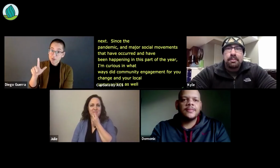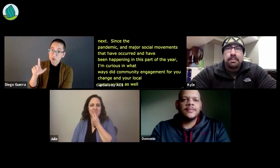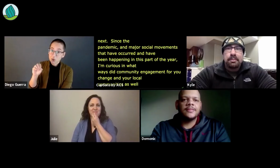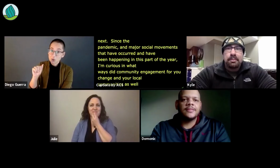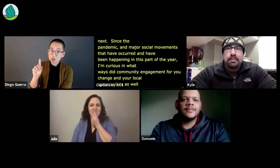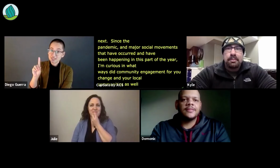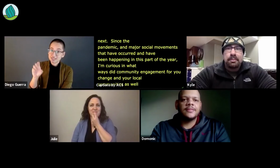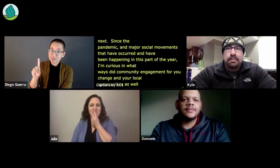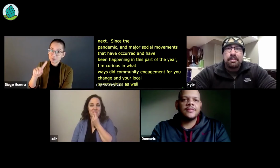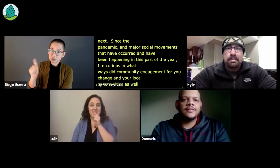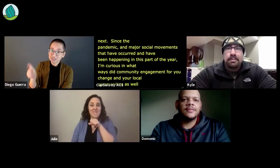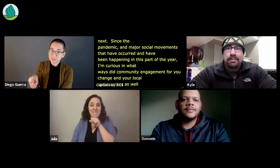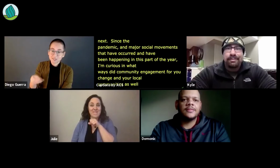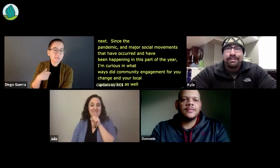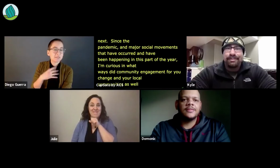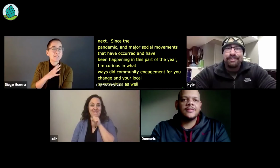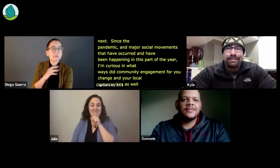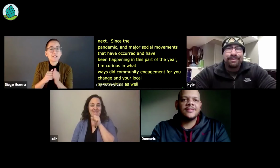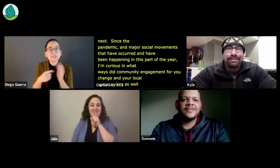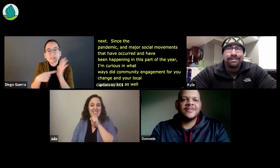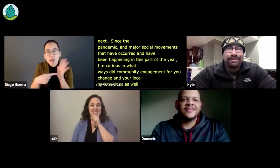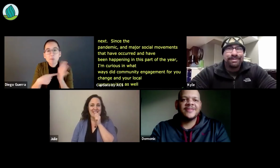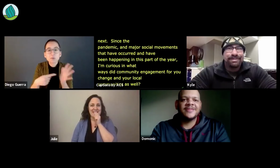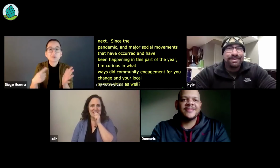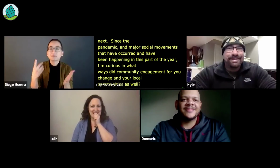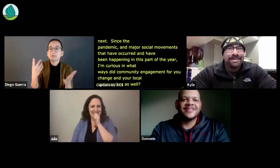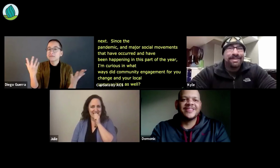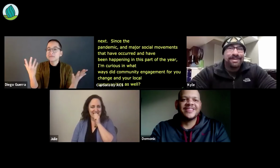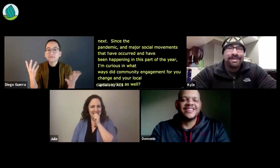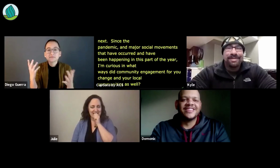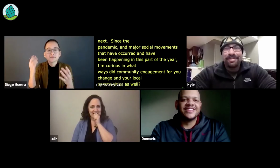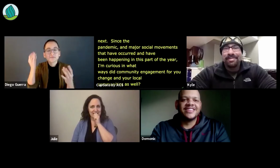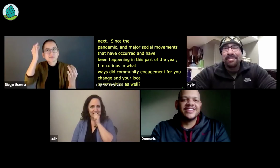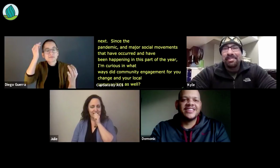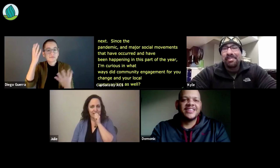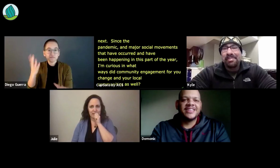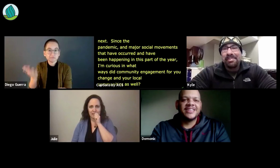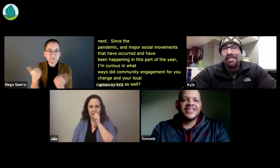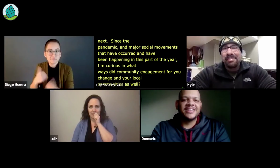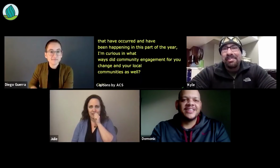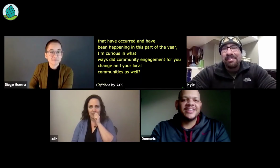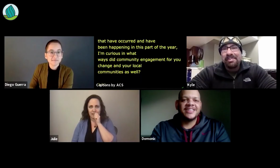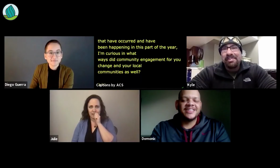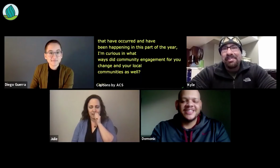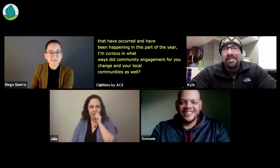I understand it's a loaded question. I will-- maybe some of you can get us started with some examples.